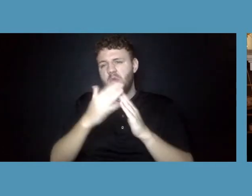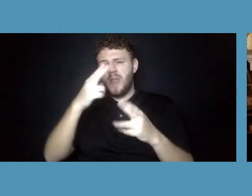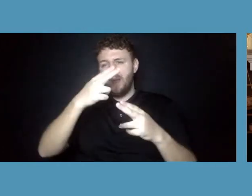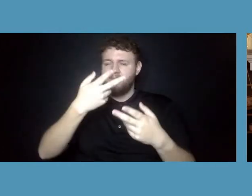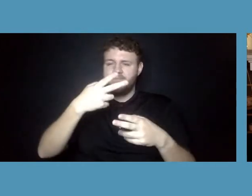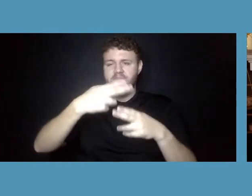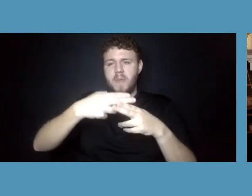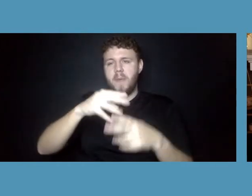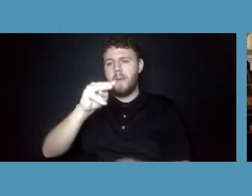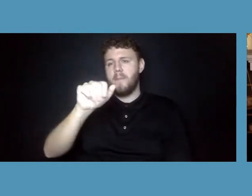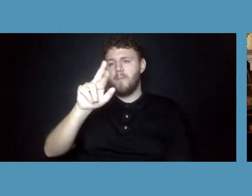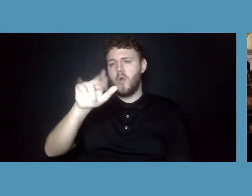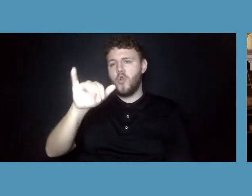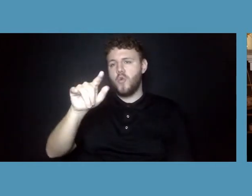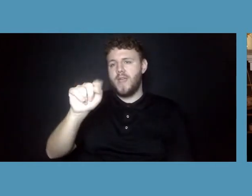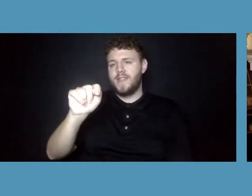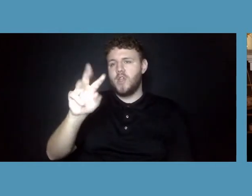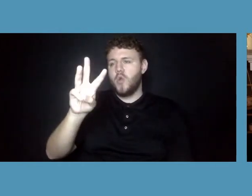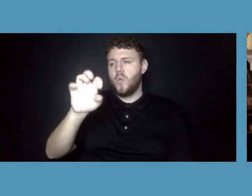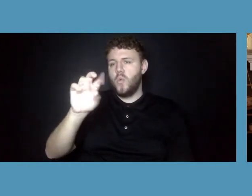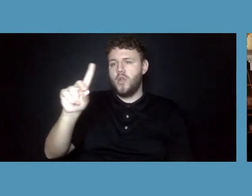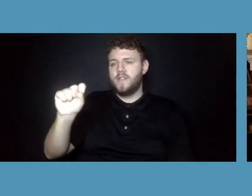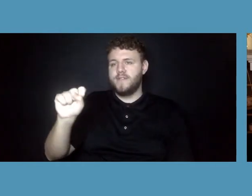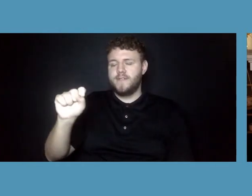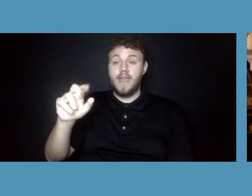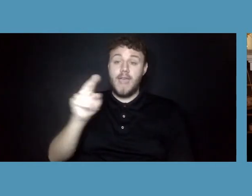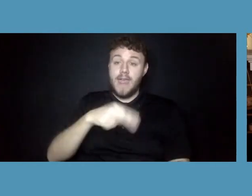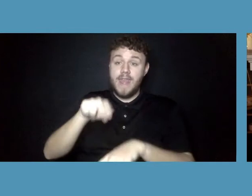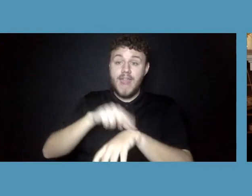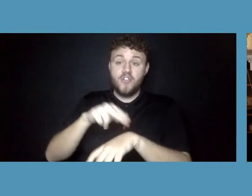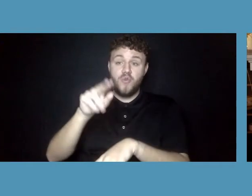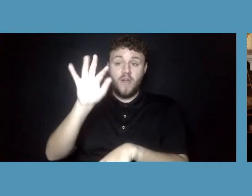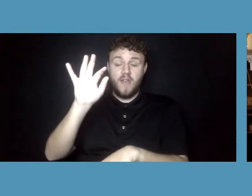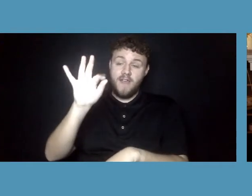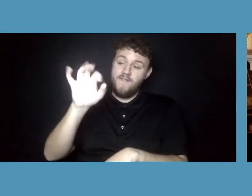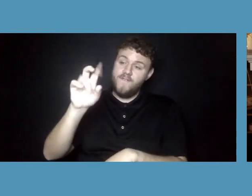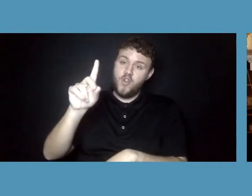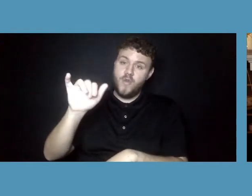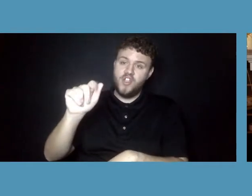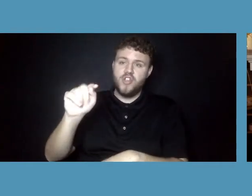the national Federation of the blind located in Baltimore. We are lucky to work with these folks.